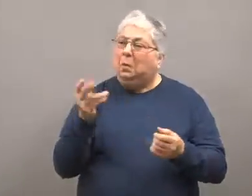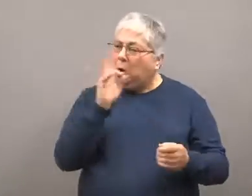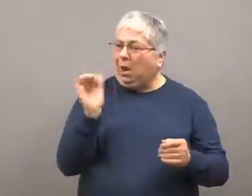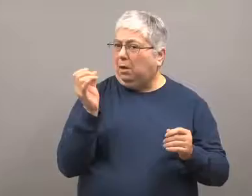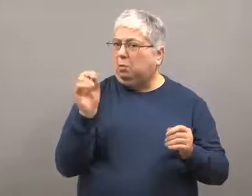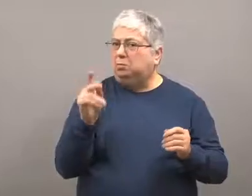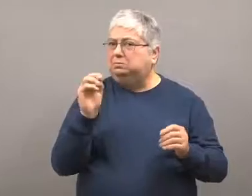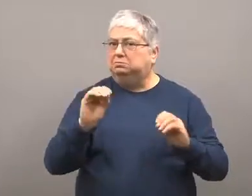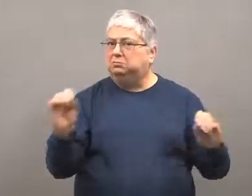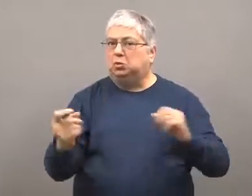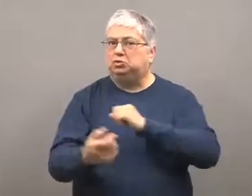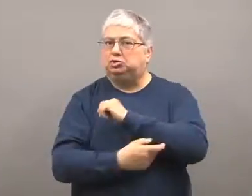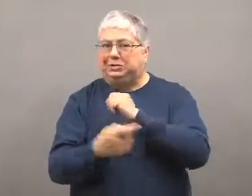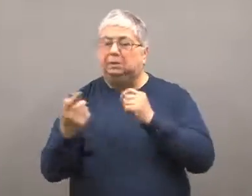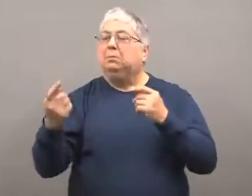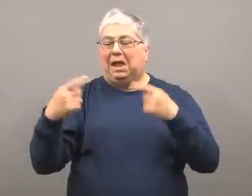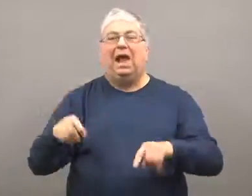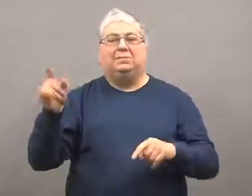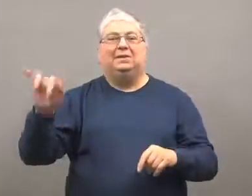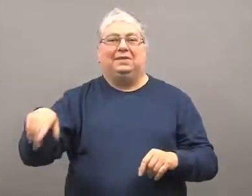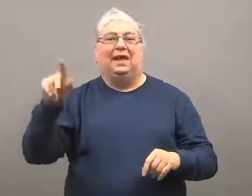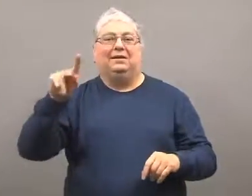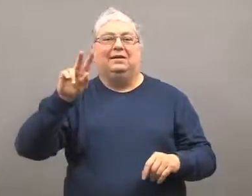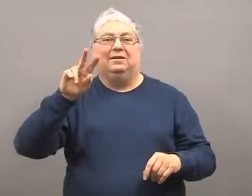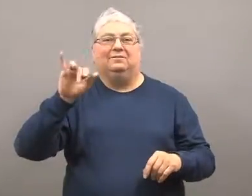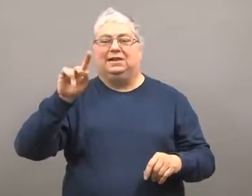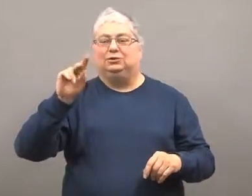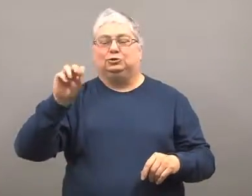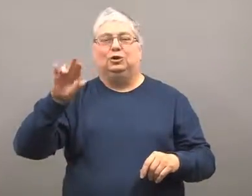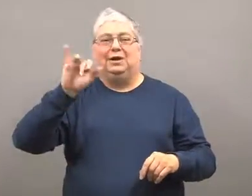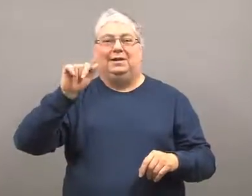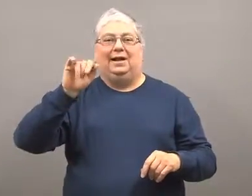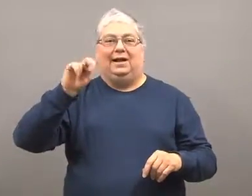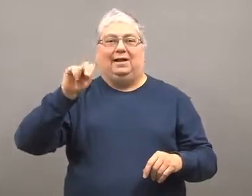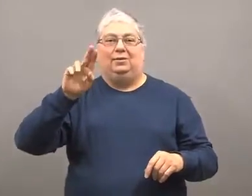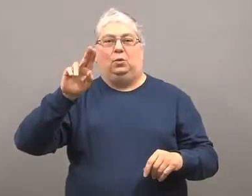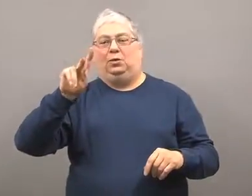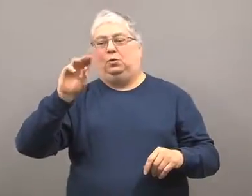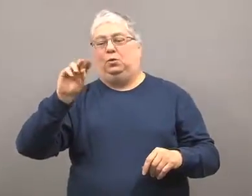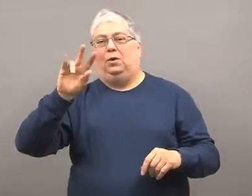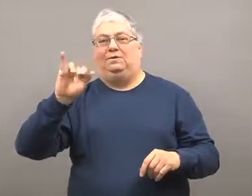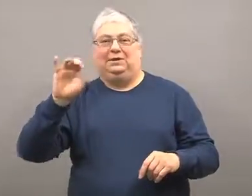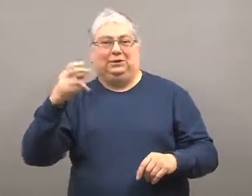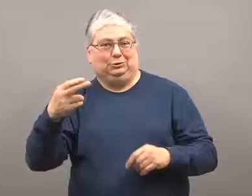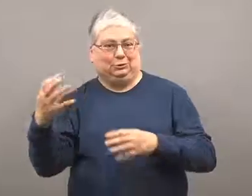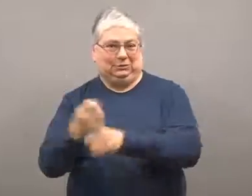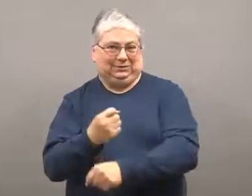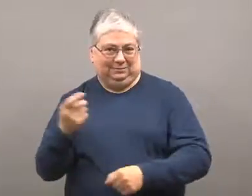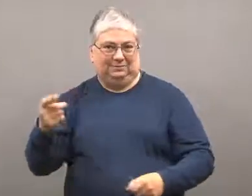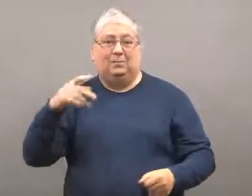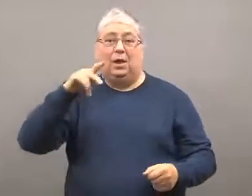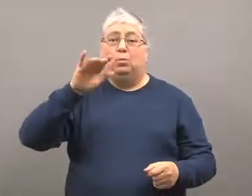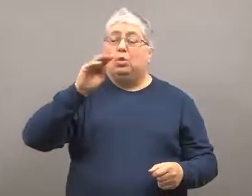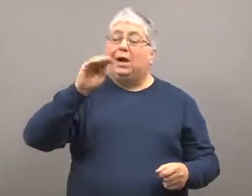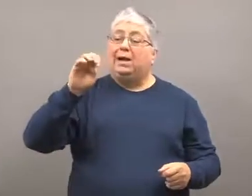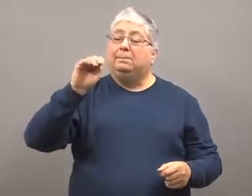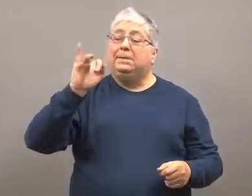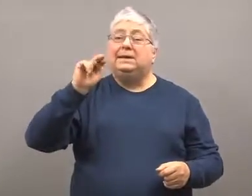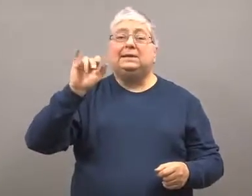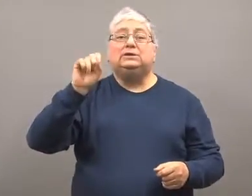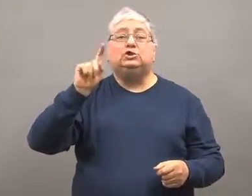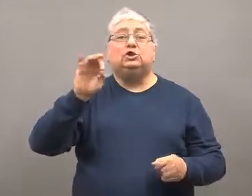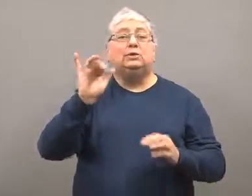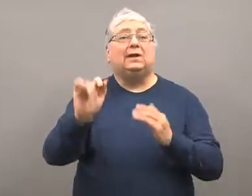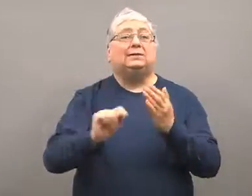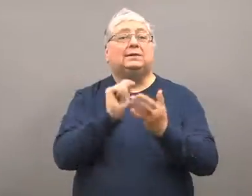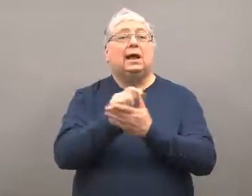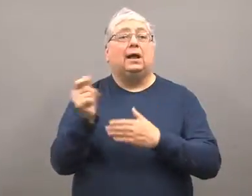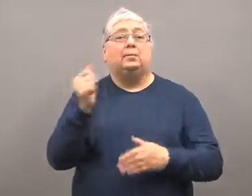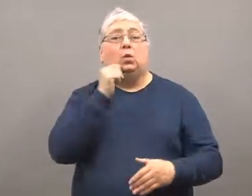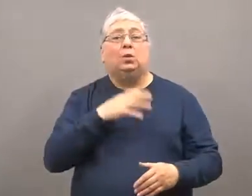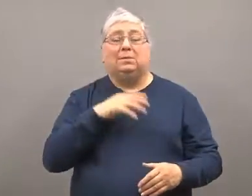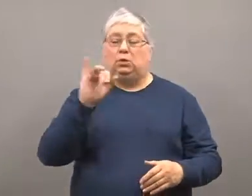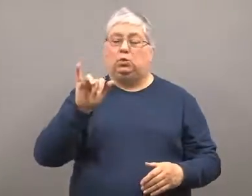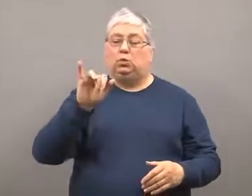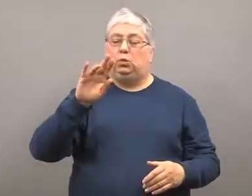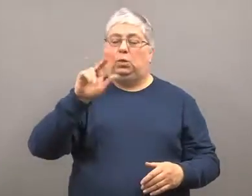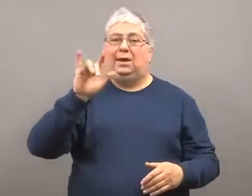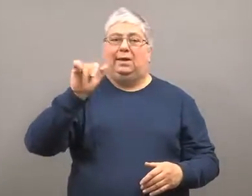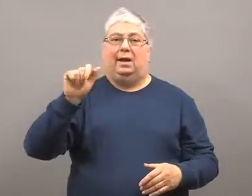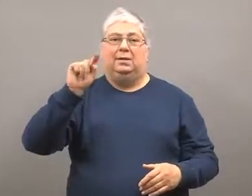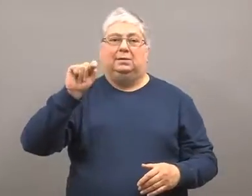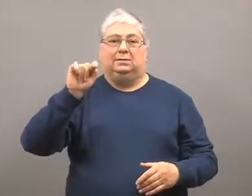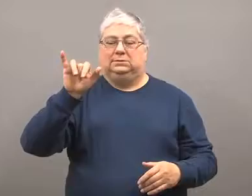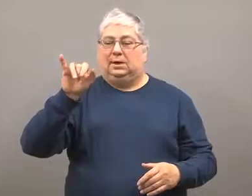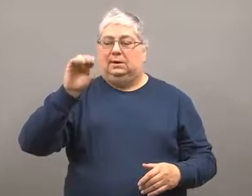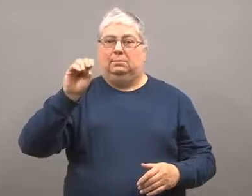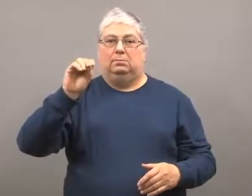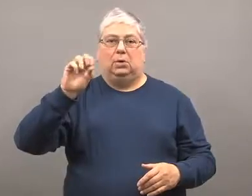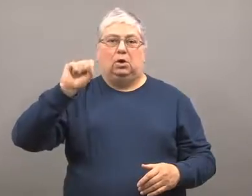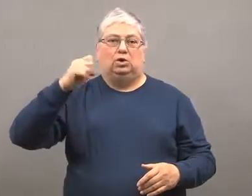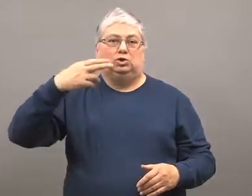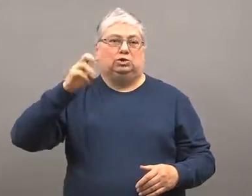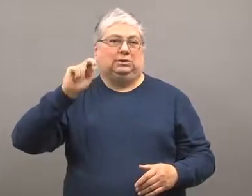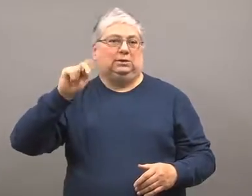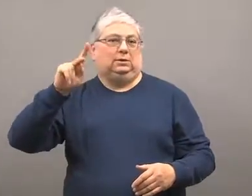This time, Viktor Yanukovych won, fair and square.